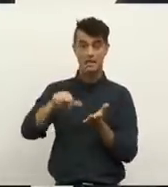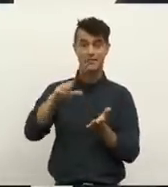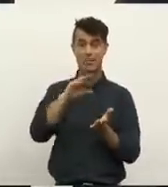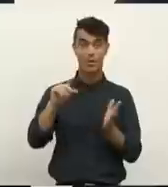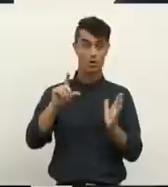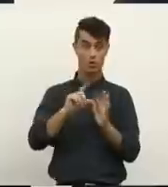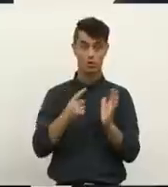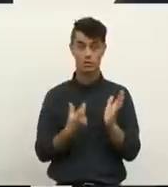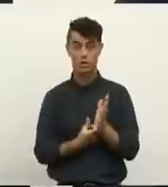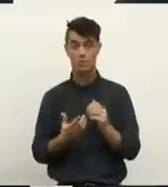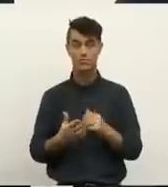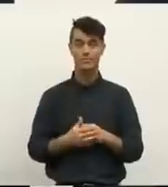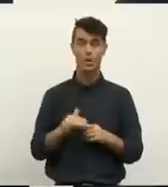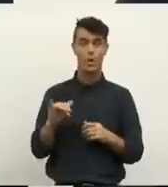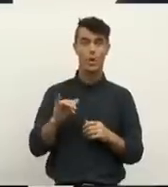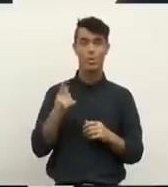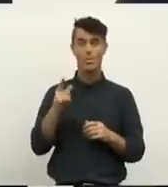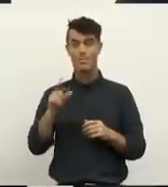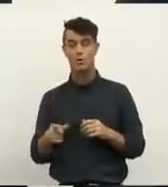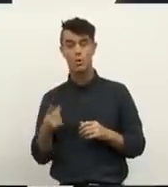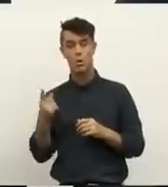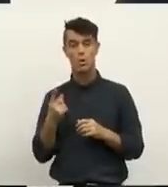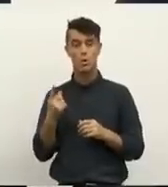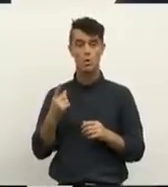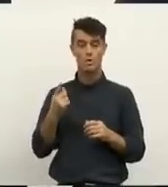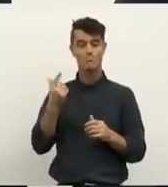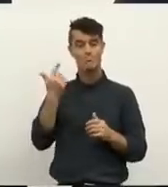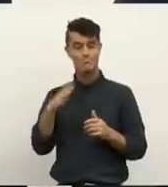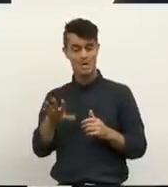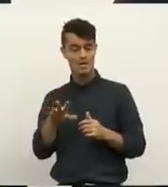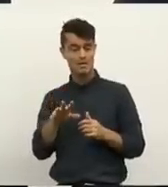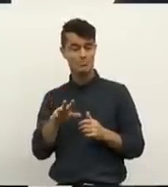somebody who's worked with you on your AT or your day to day requirements,